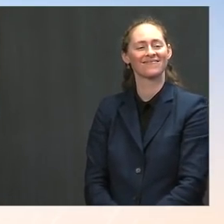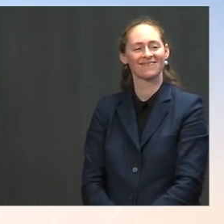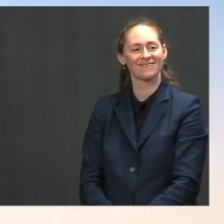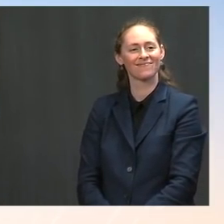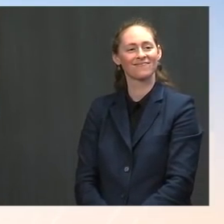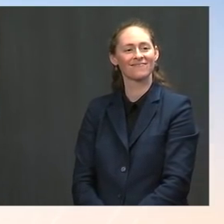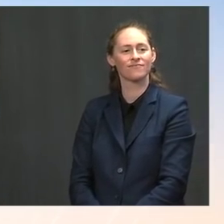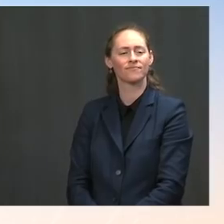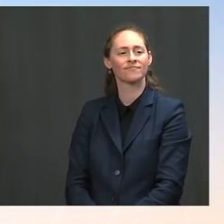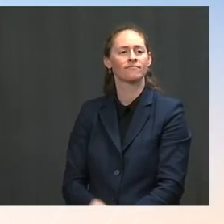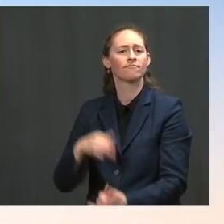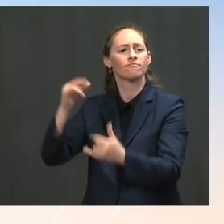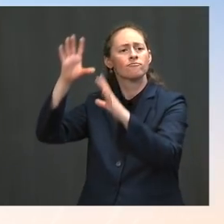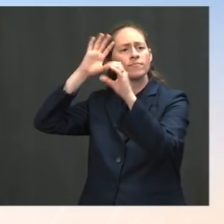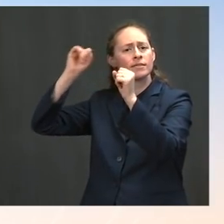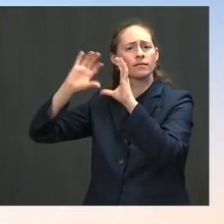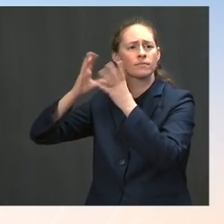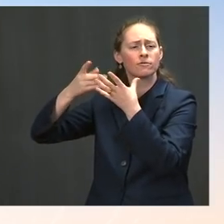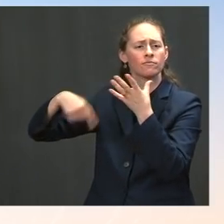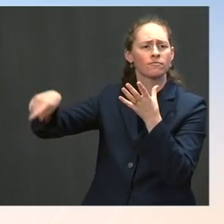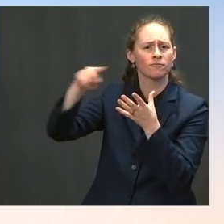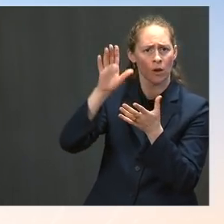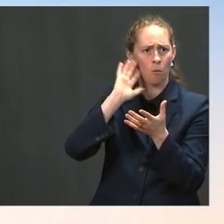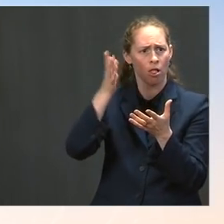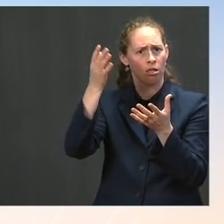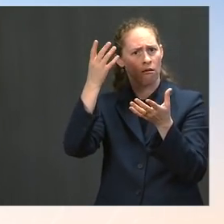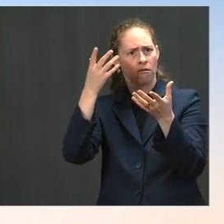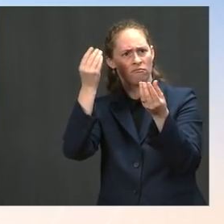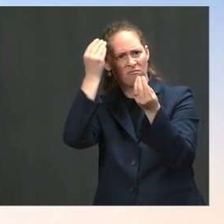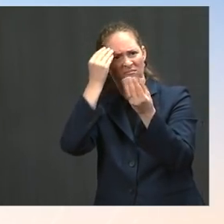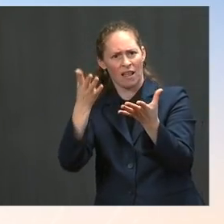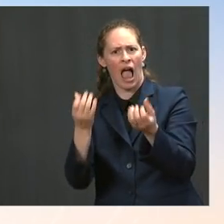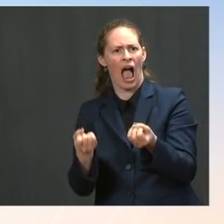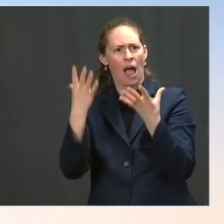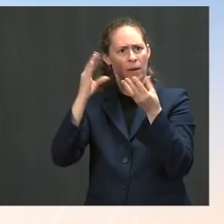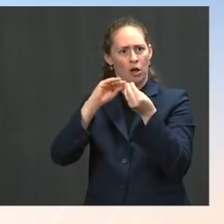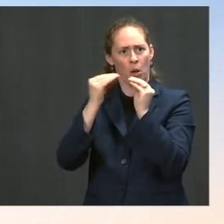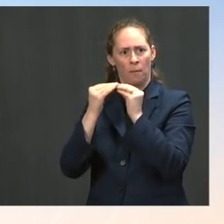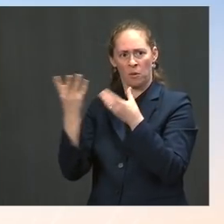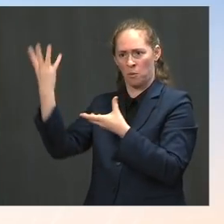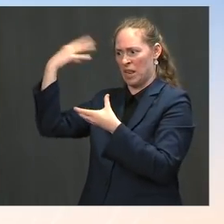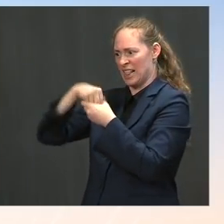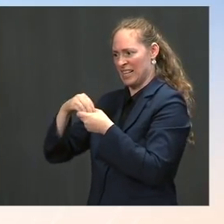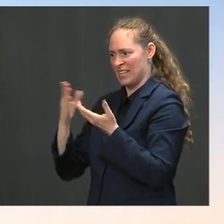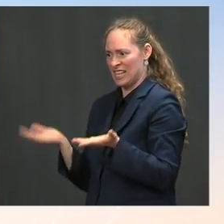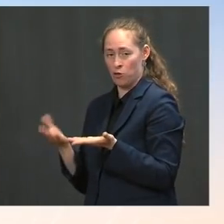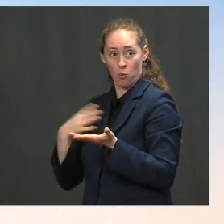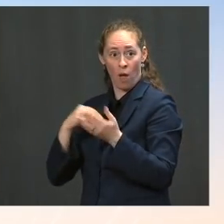the number of breakthrough cases that have happened within the administration thus far? Should we not expect to receive a number on that? Ms. Psaki: I said I'd be happy